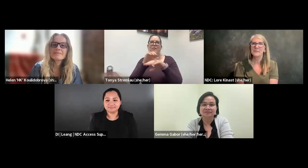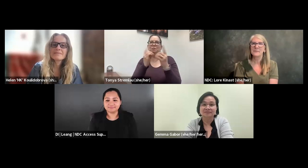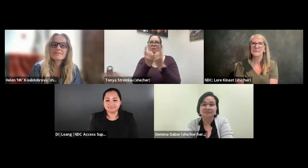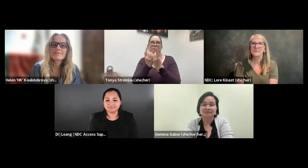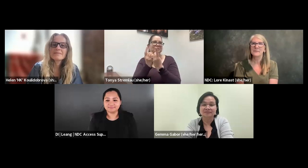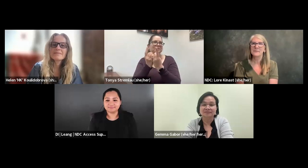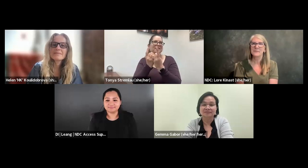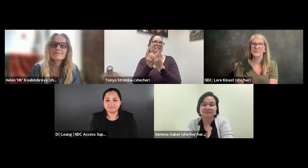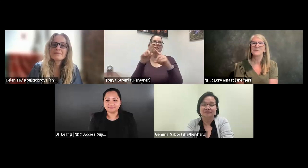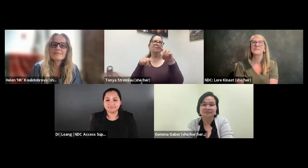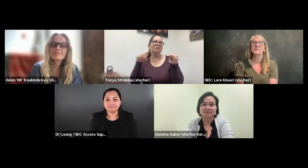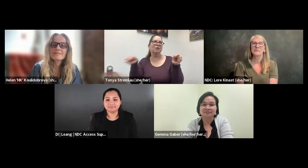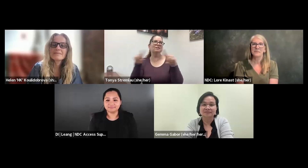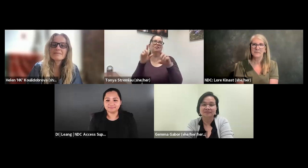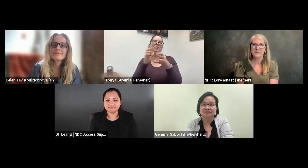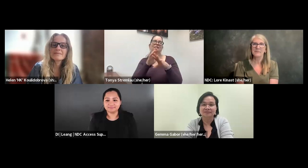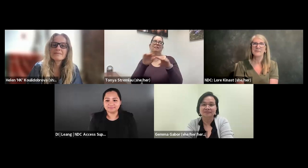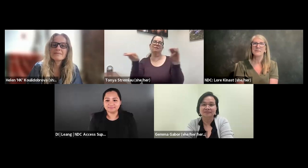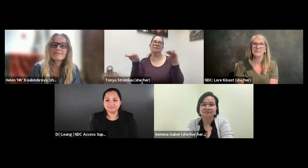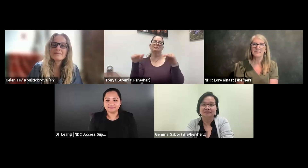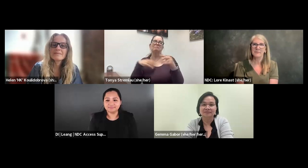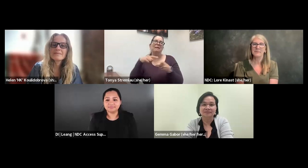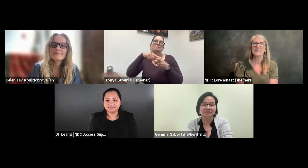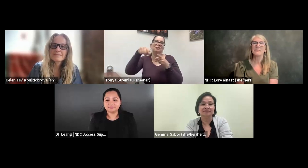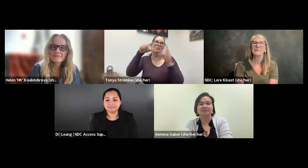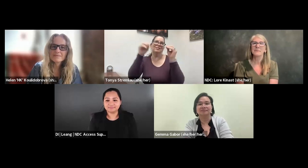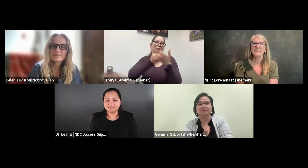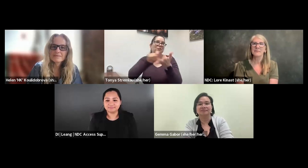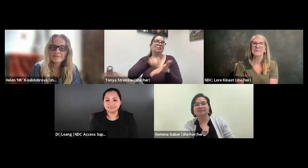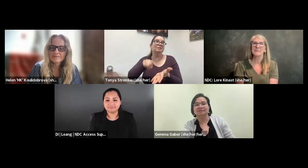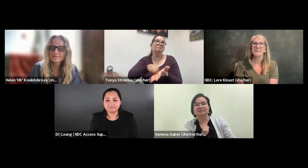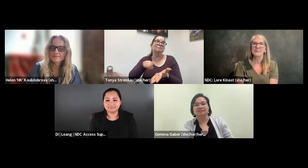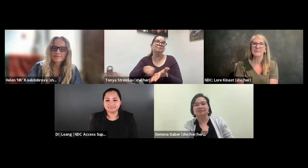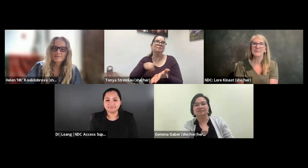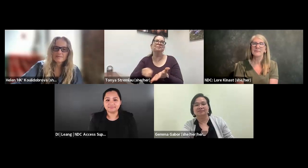And I teach at Gallaudet University in the English Department a variety of levels.